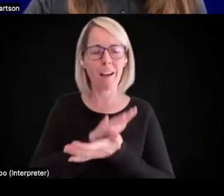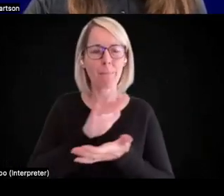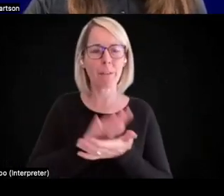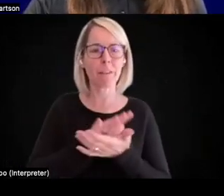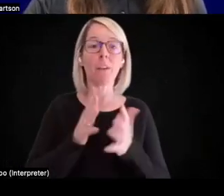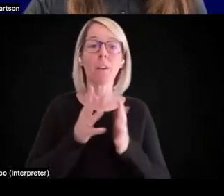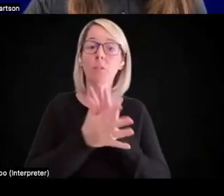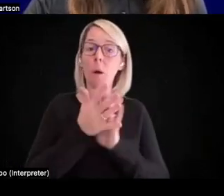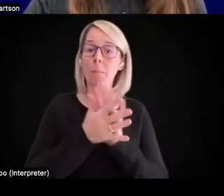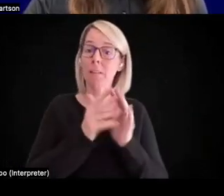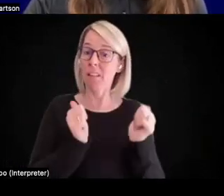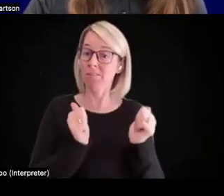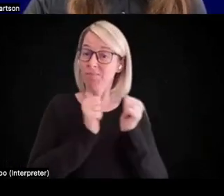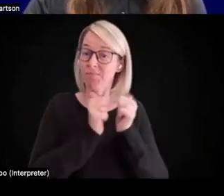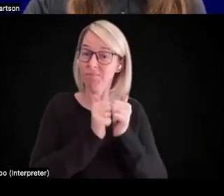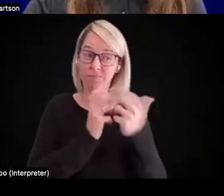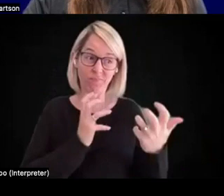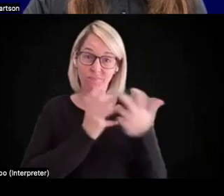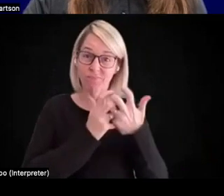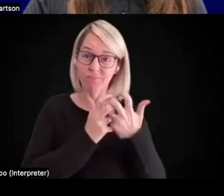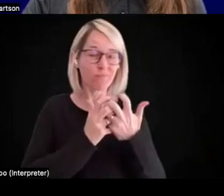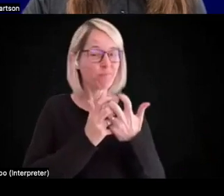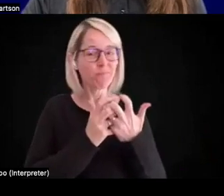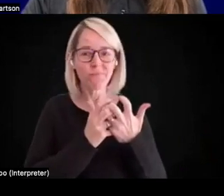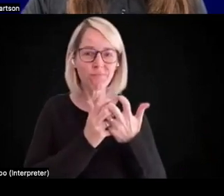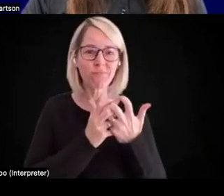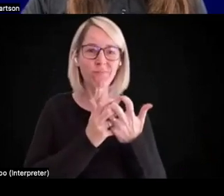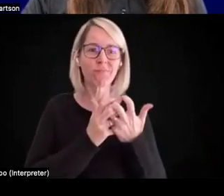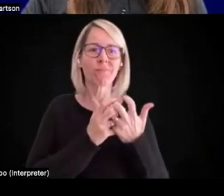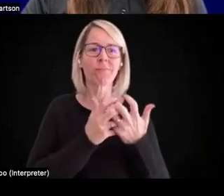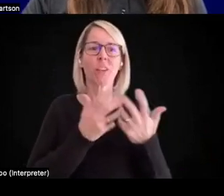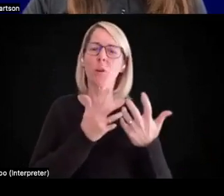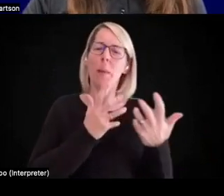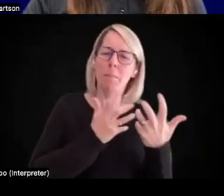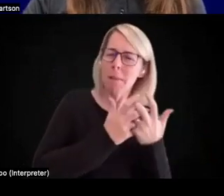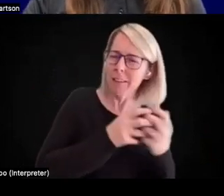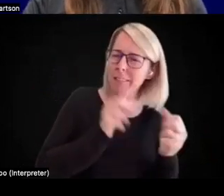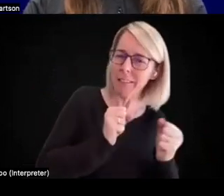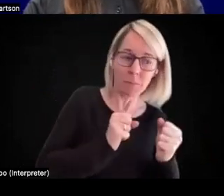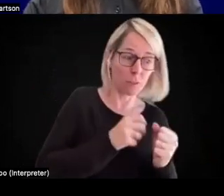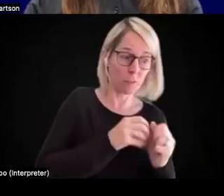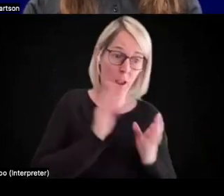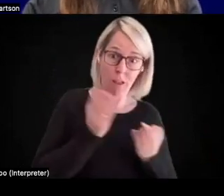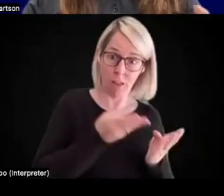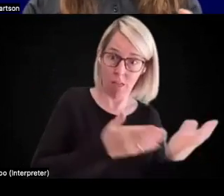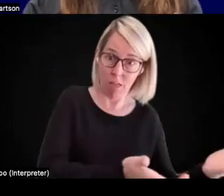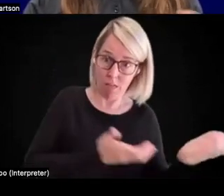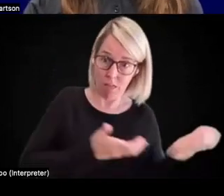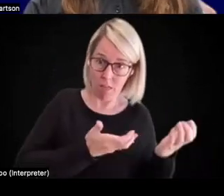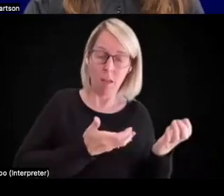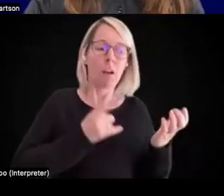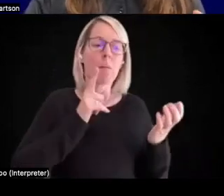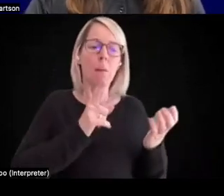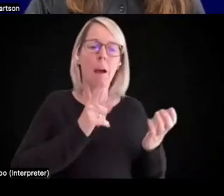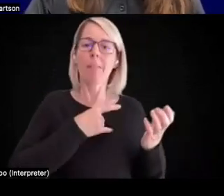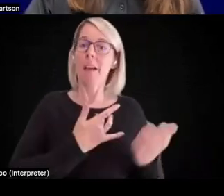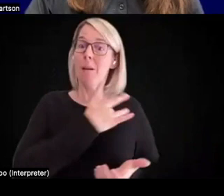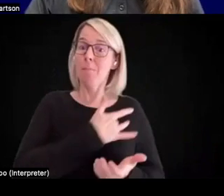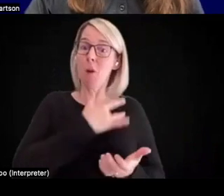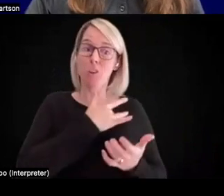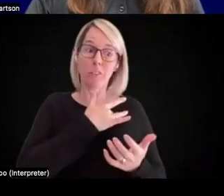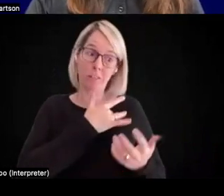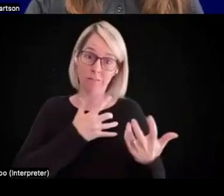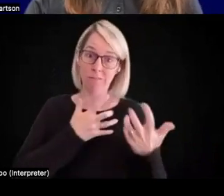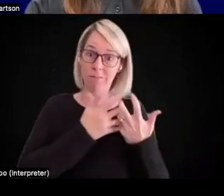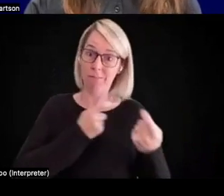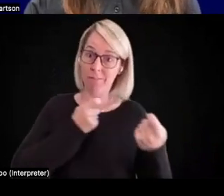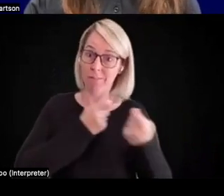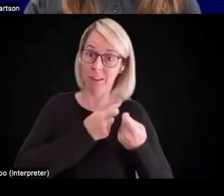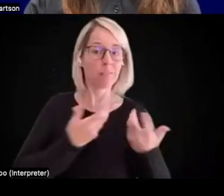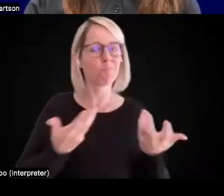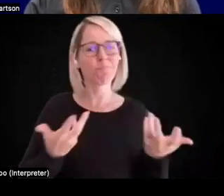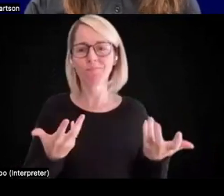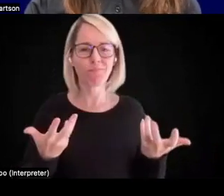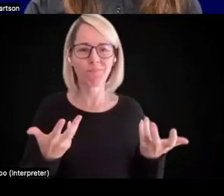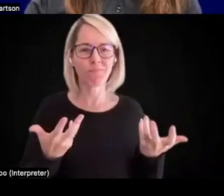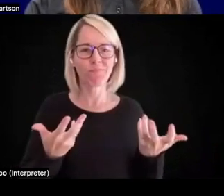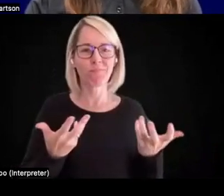also a mismatch of attunement because the emotion is not reciprocated or acknowledged, the child's